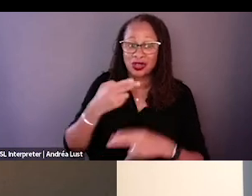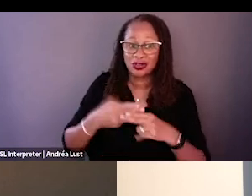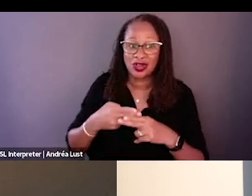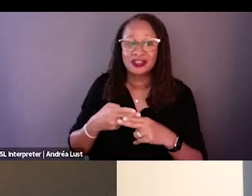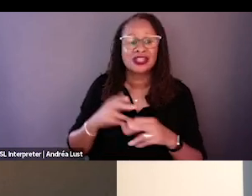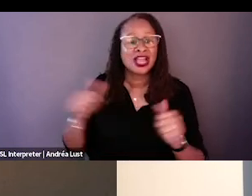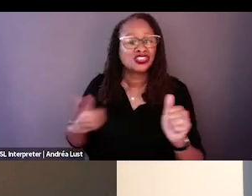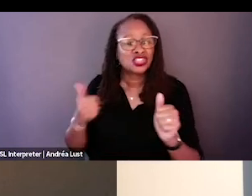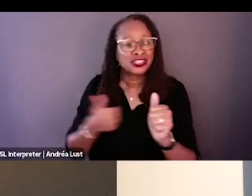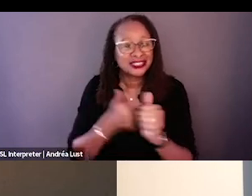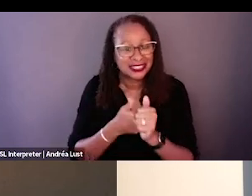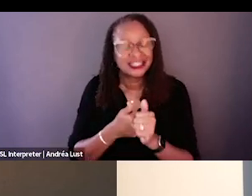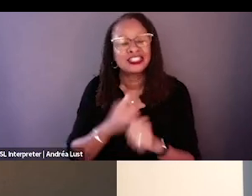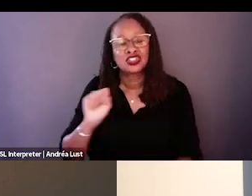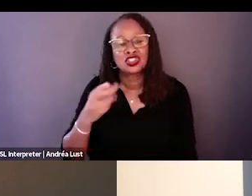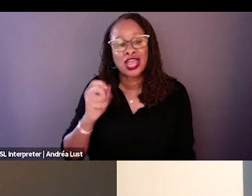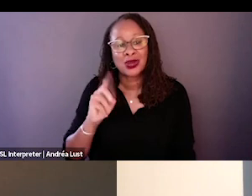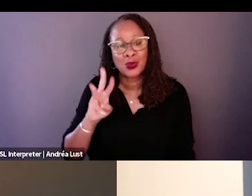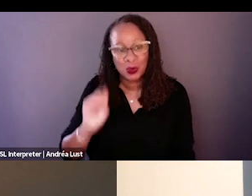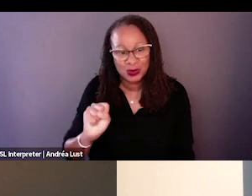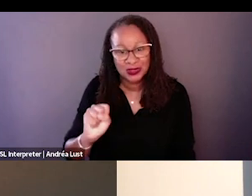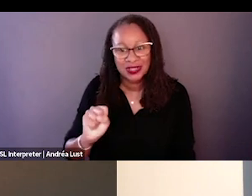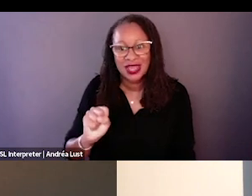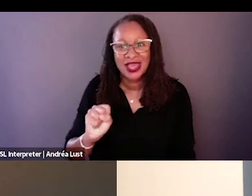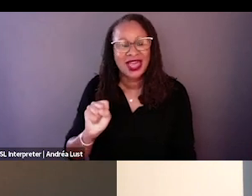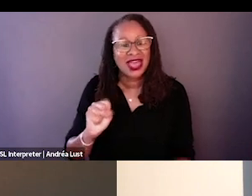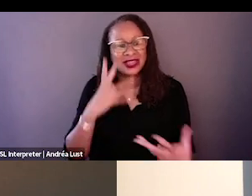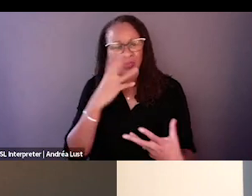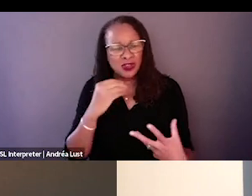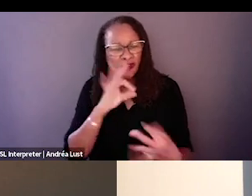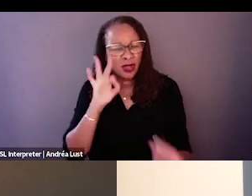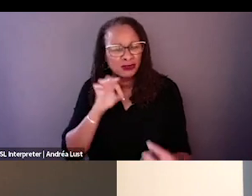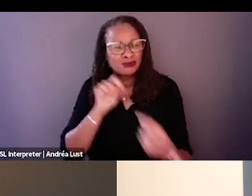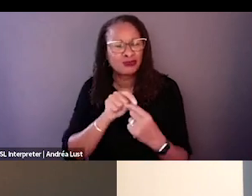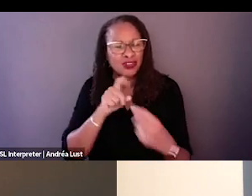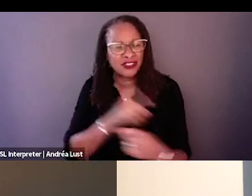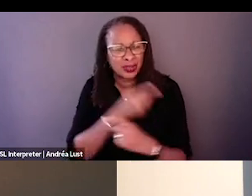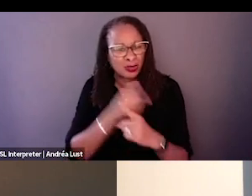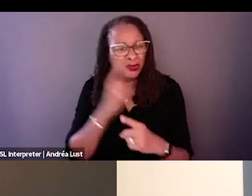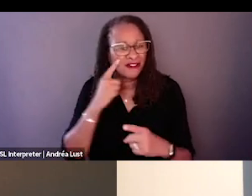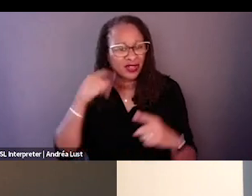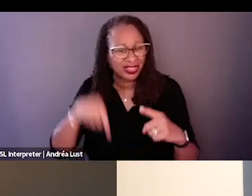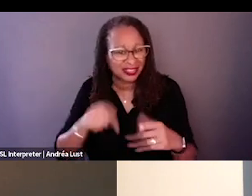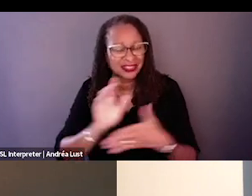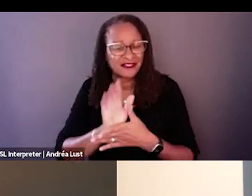From the BBC world service, you look at both the radio times from that time that still exist.